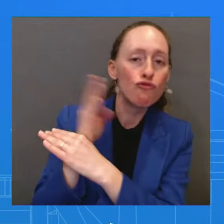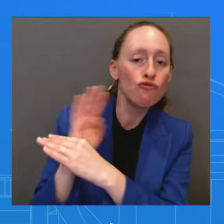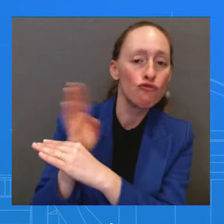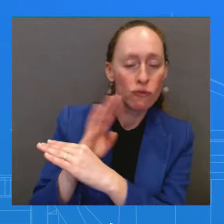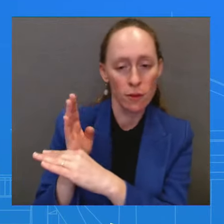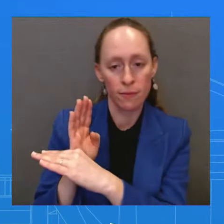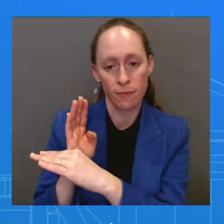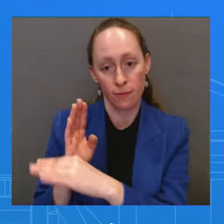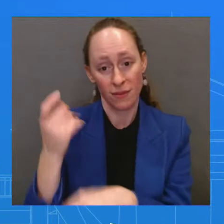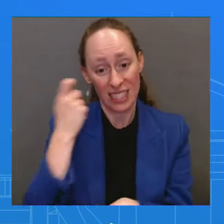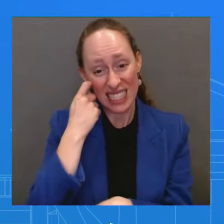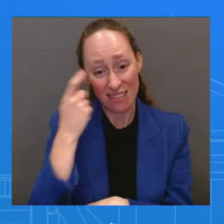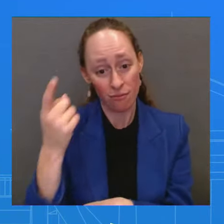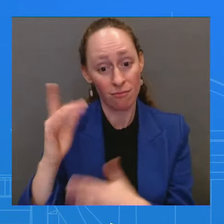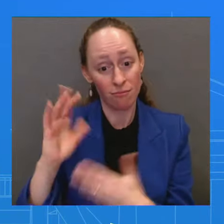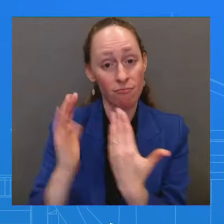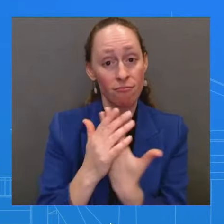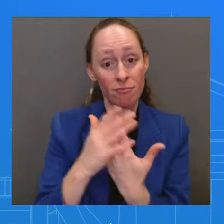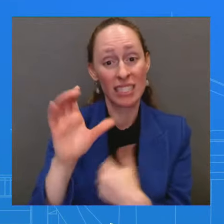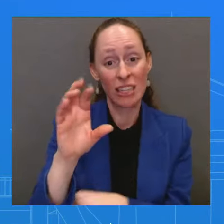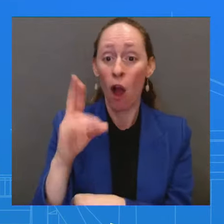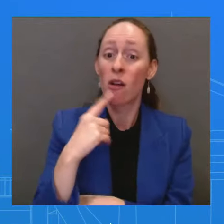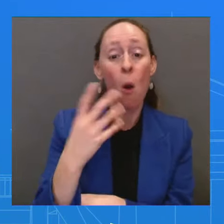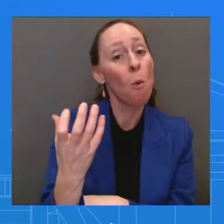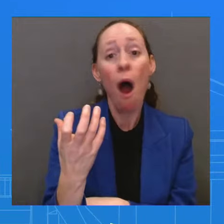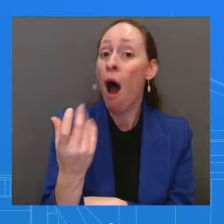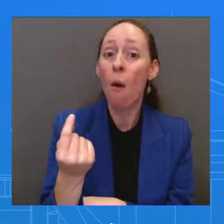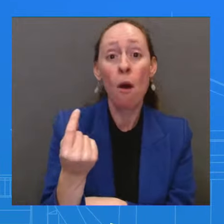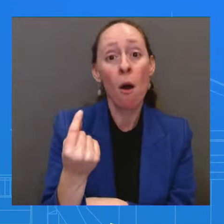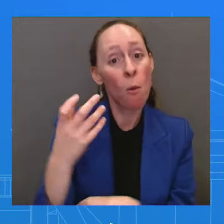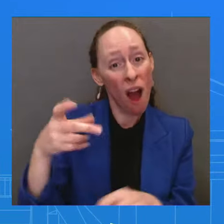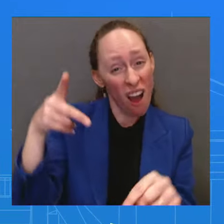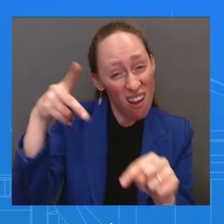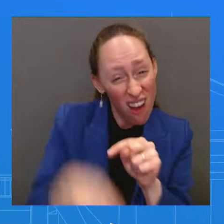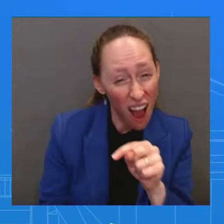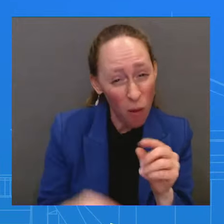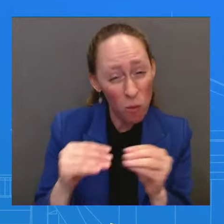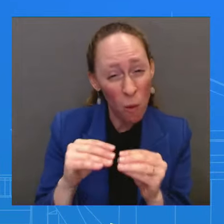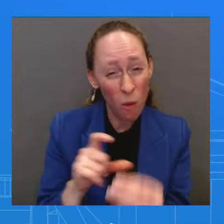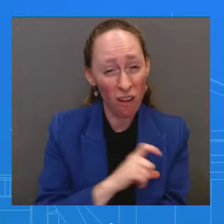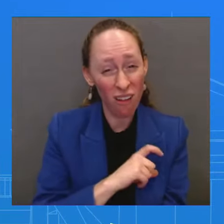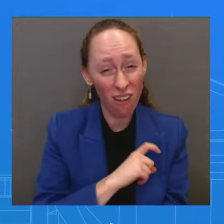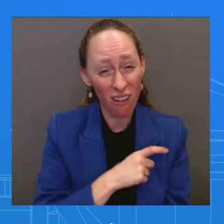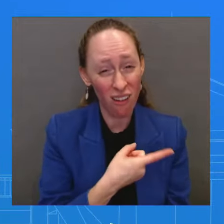The Press: Different topic. There are some new pictures of Commander Biden biting a staffer again.